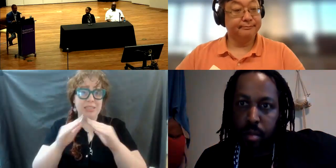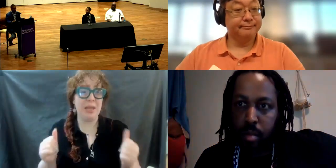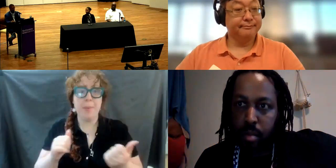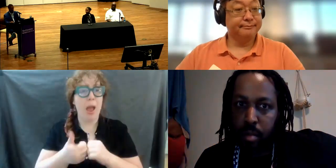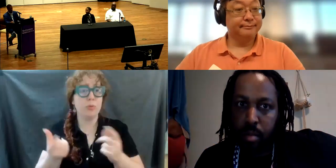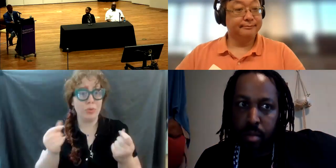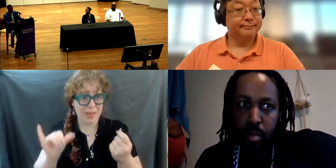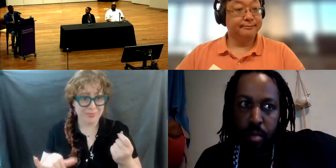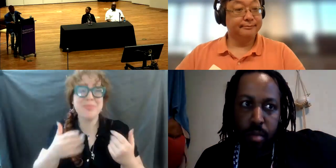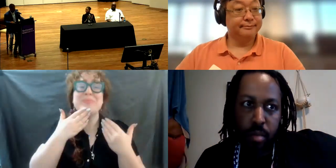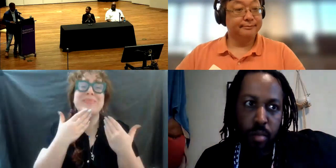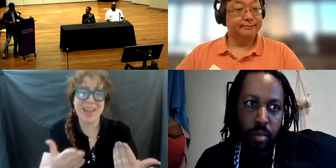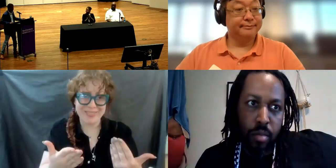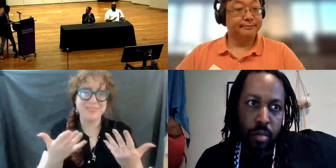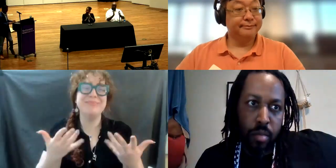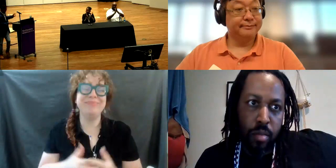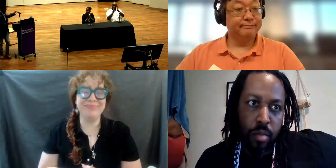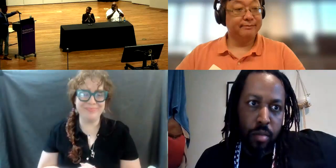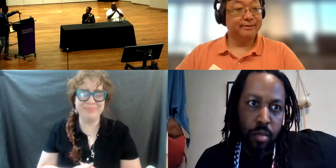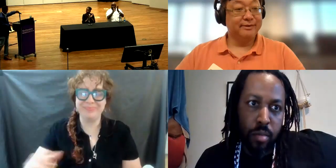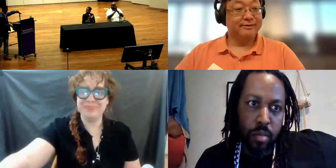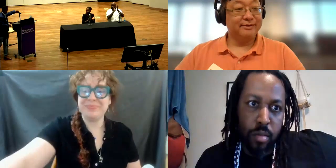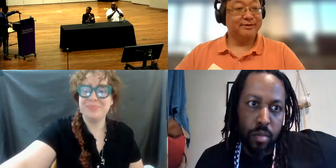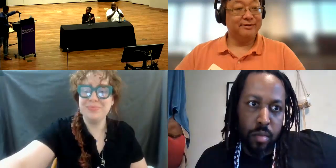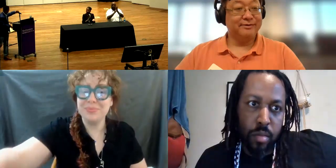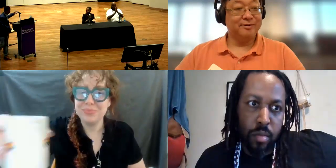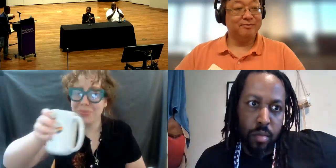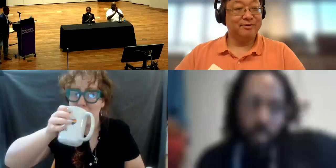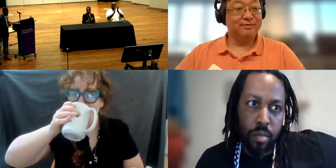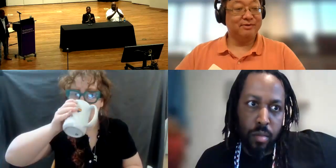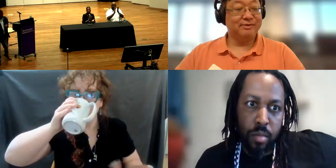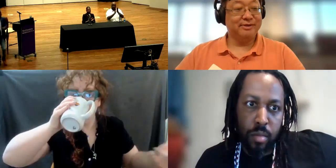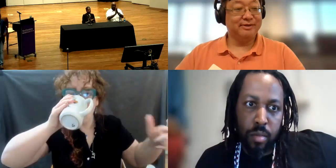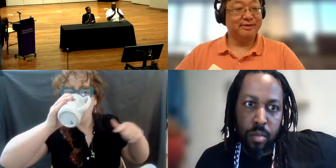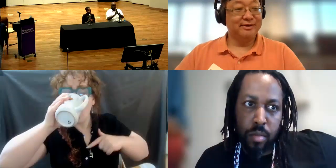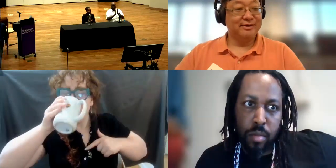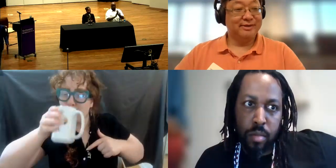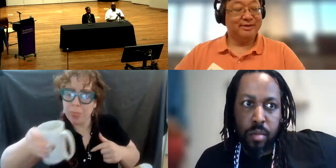Thank you. Good morning, everybody.